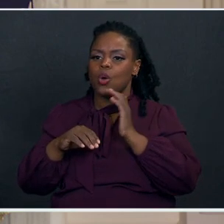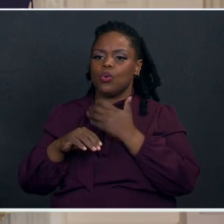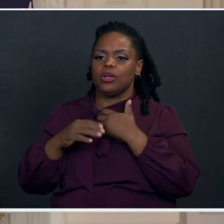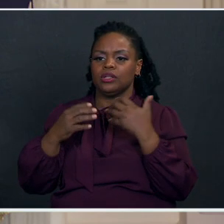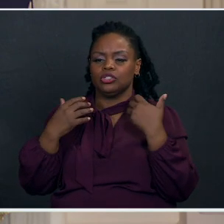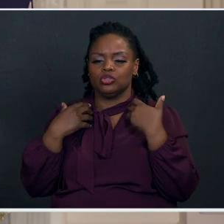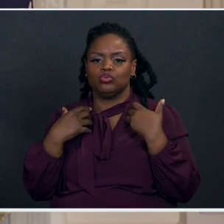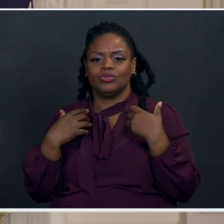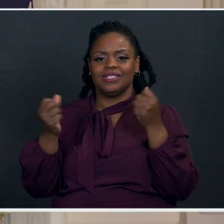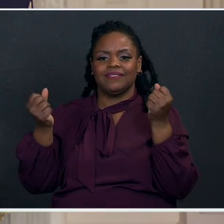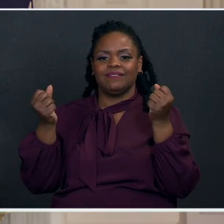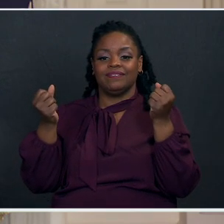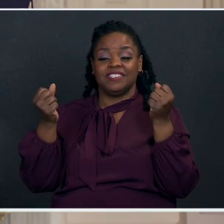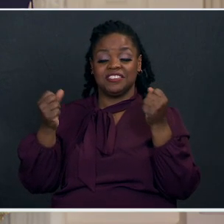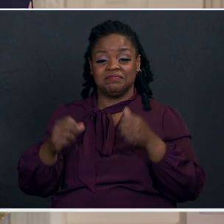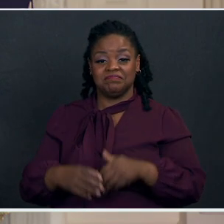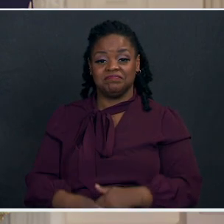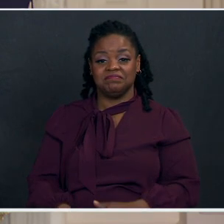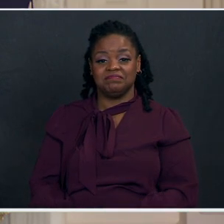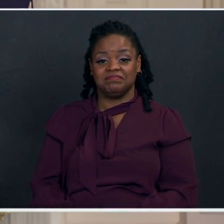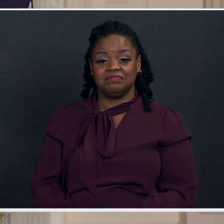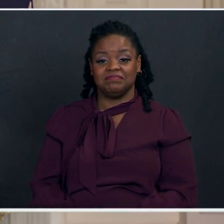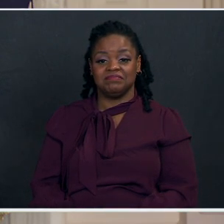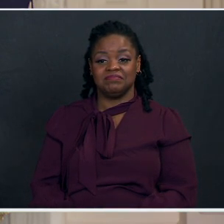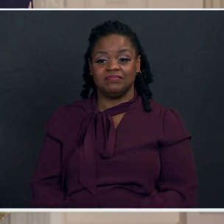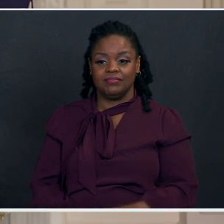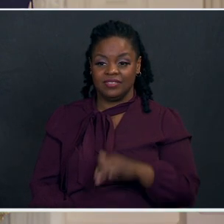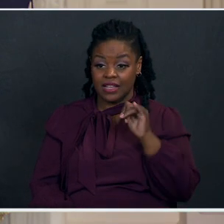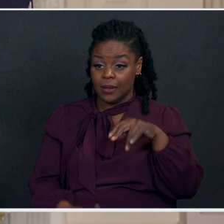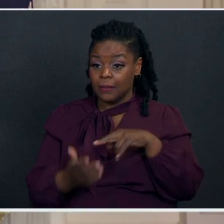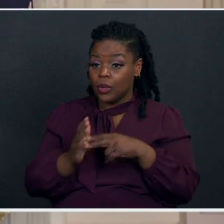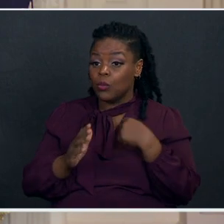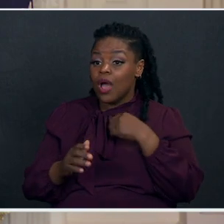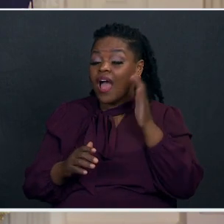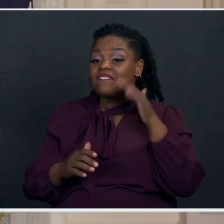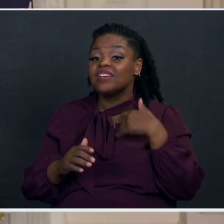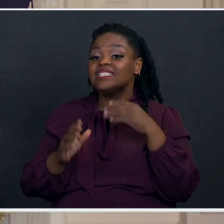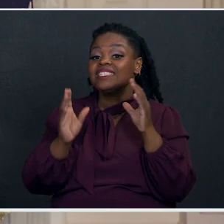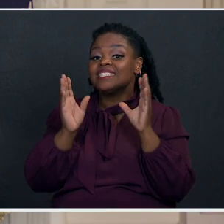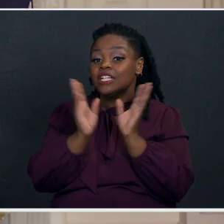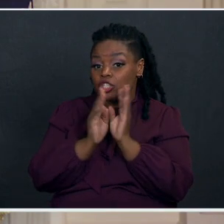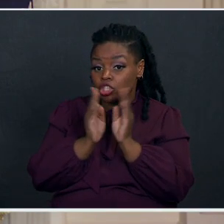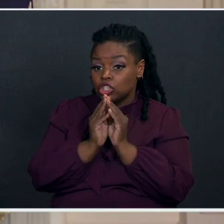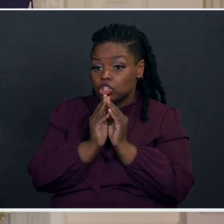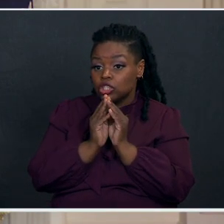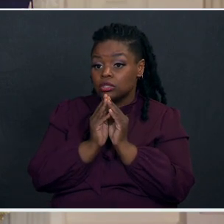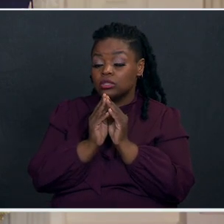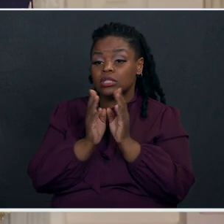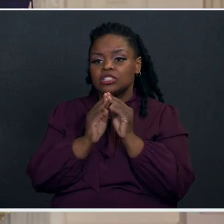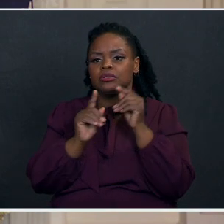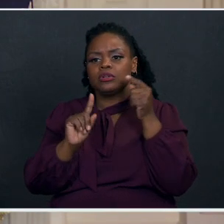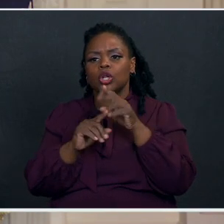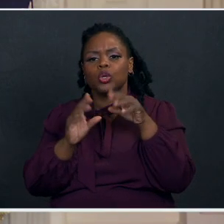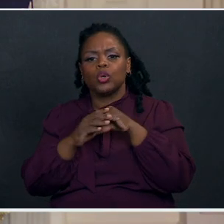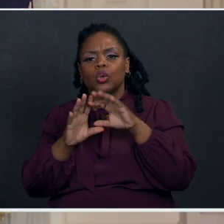That includes a summit of world leaders that I'll convene to address this climate crisis on Earth Day, this year.